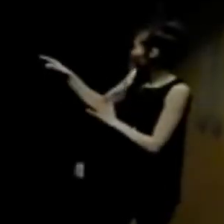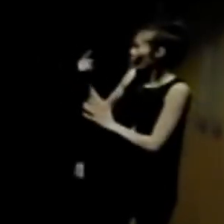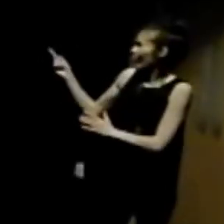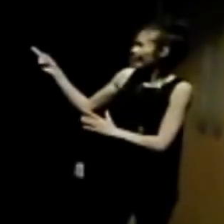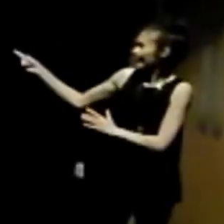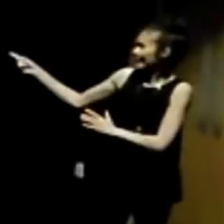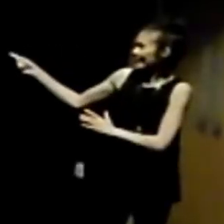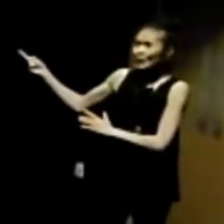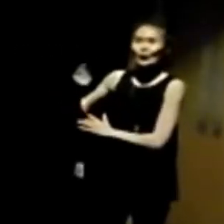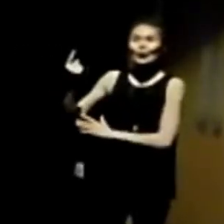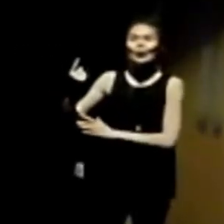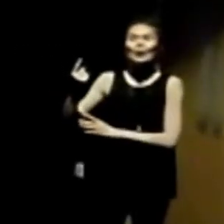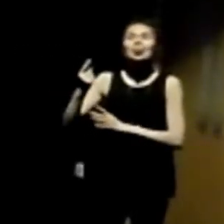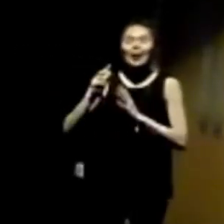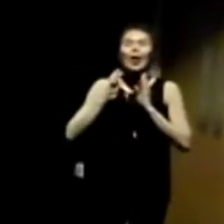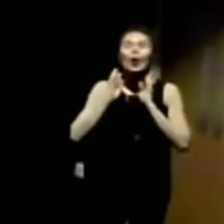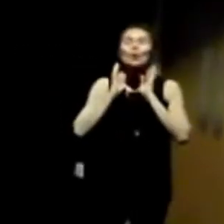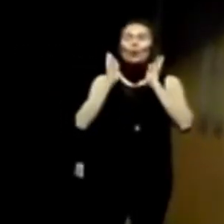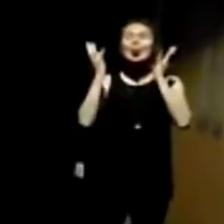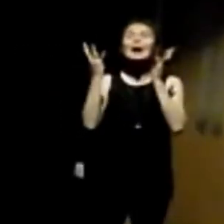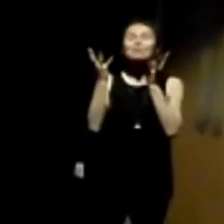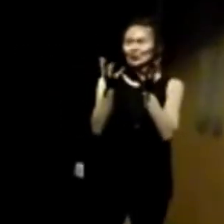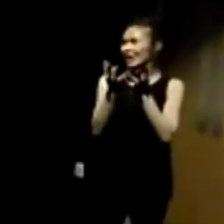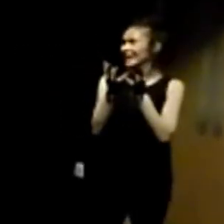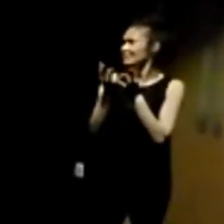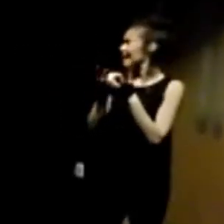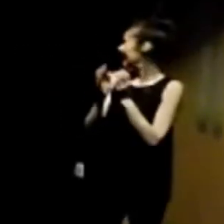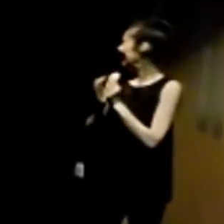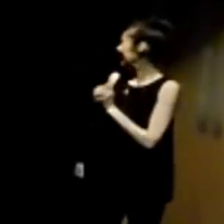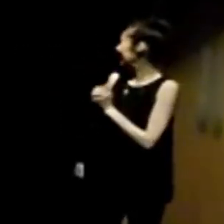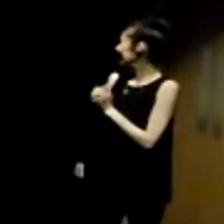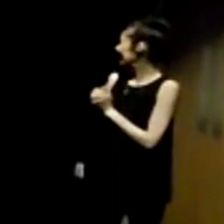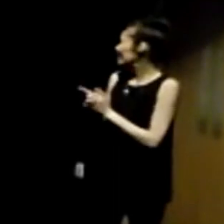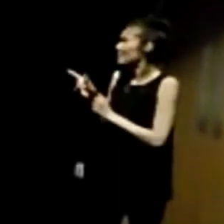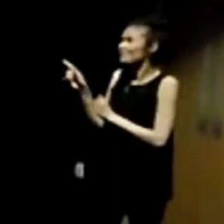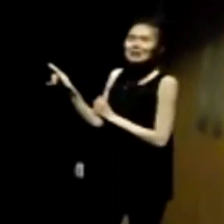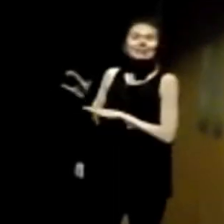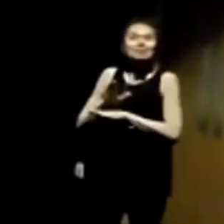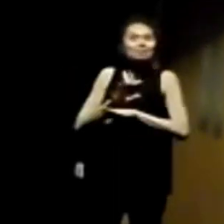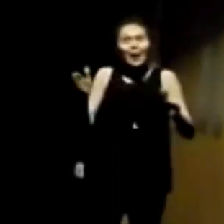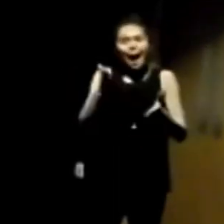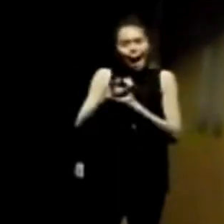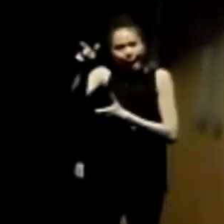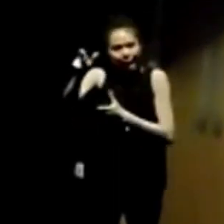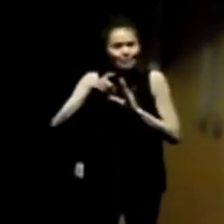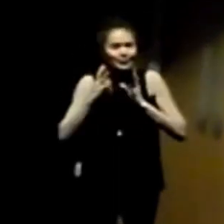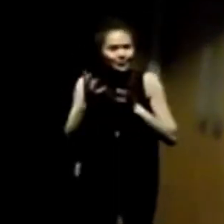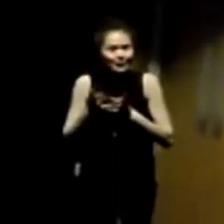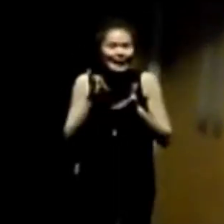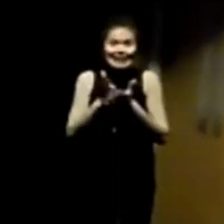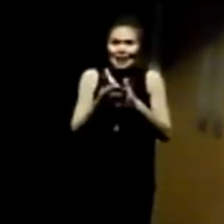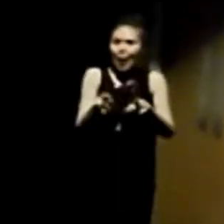OK, so this is William Shakespeare, but this is an avatar of William Shakespeare. LAUGHTER